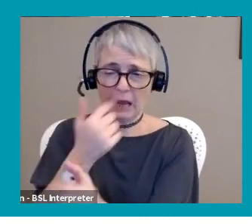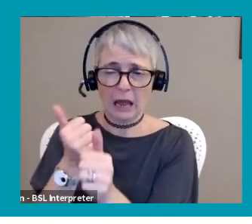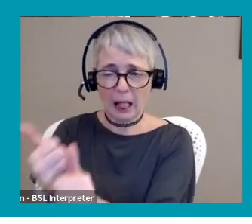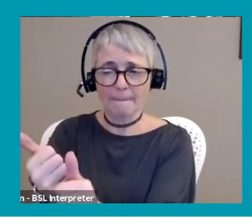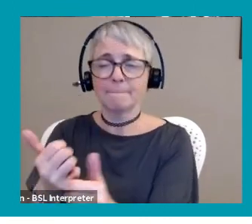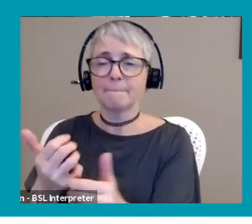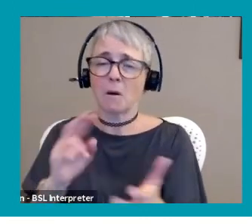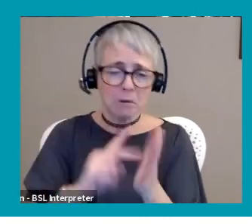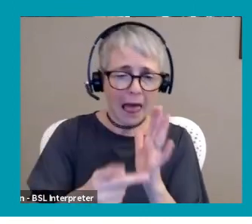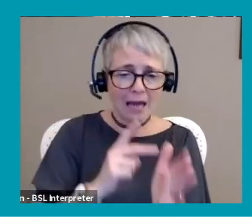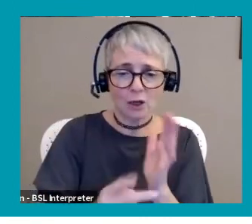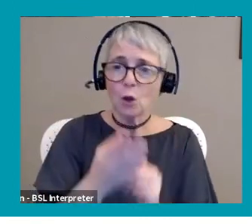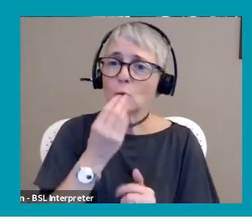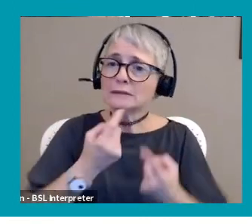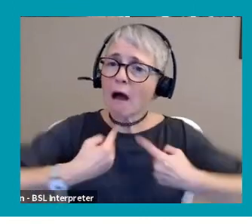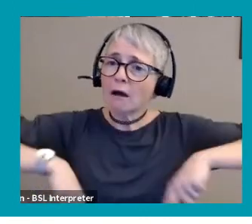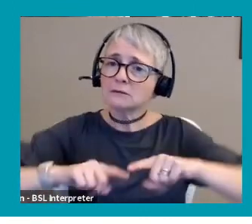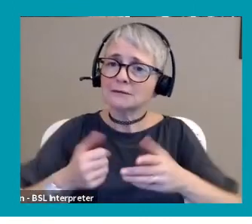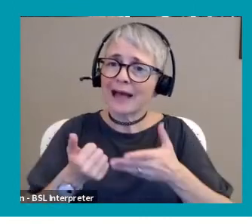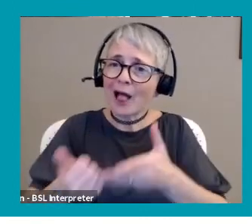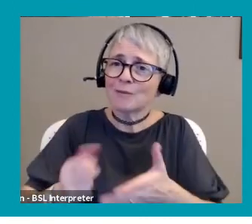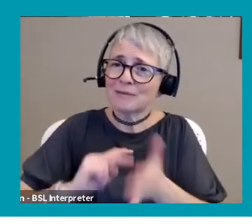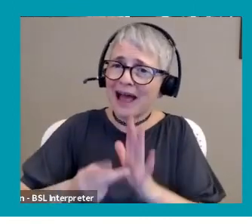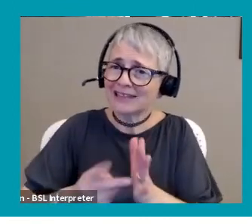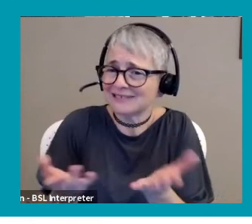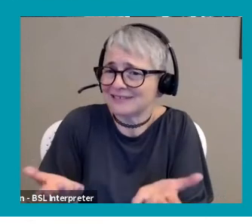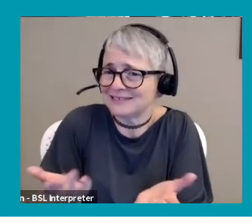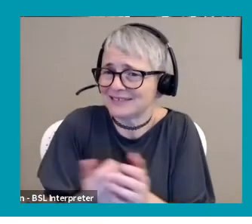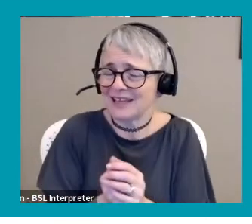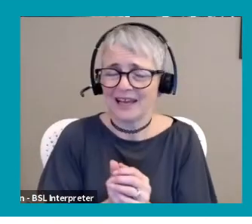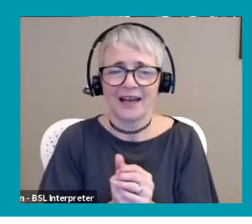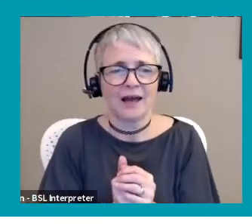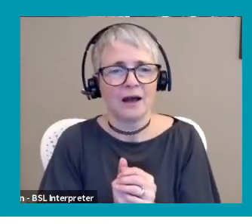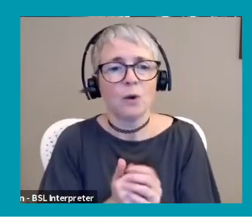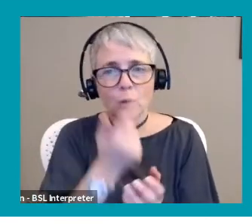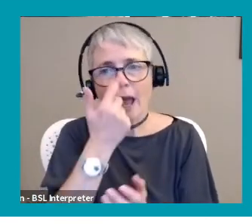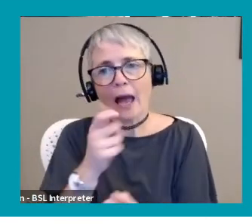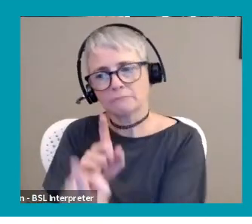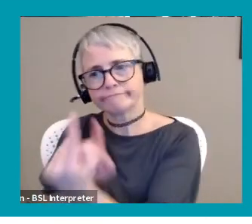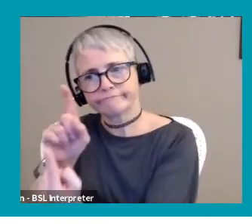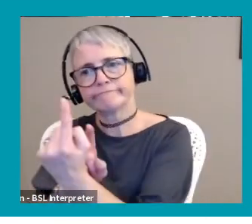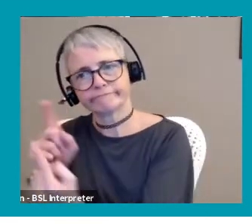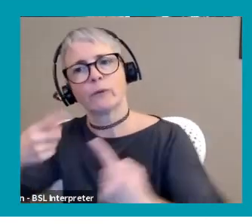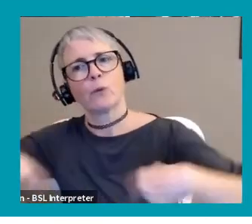Use us as your planner and your prioritiser You know you can have sessions with us where we will help you each step of the way